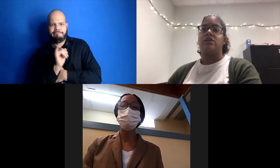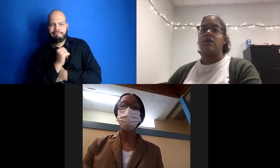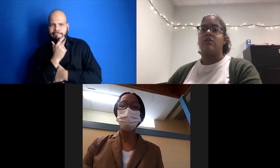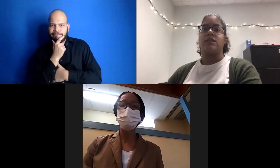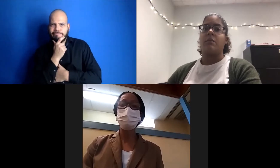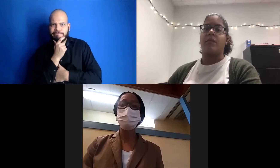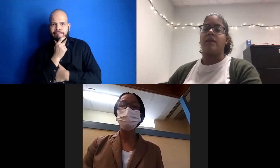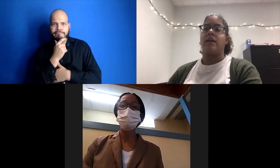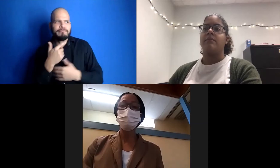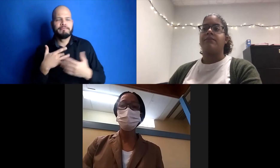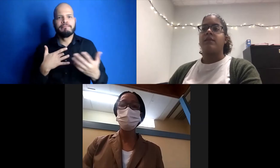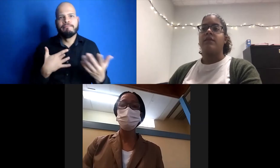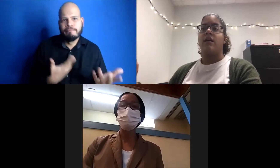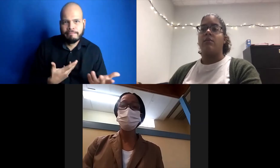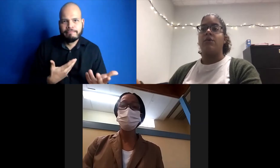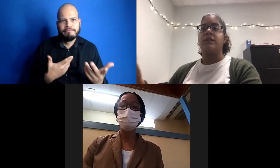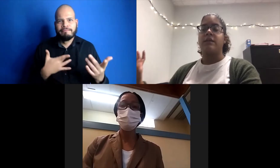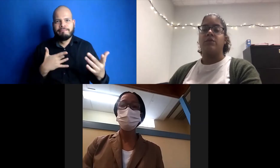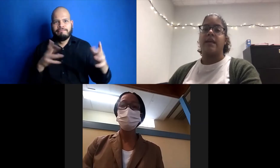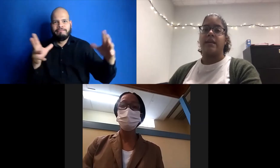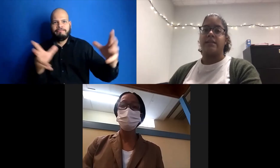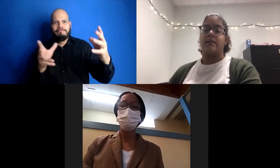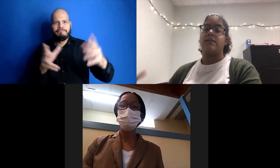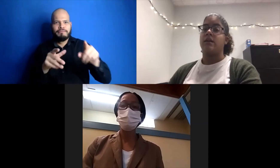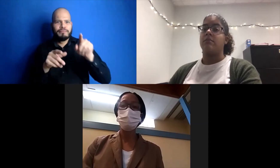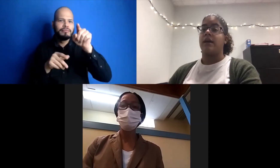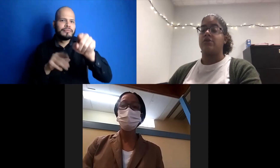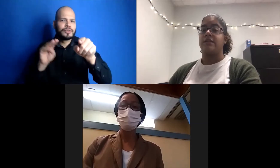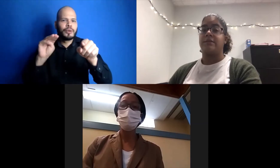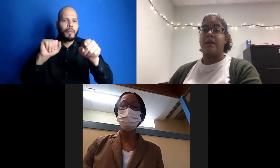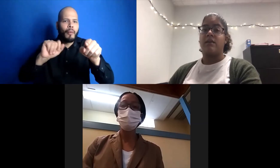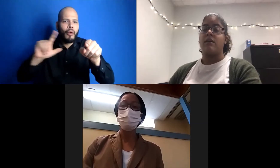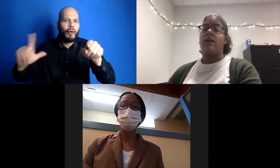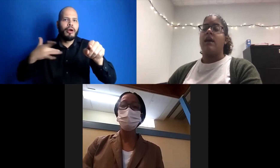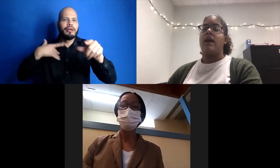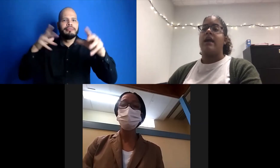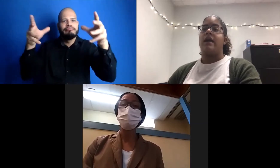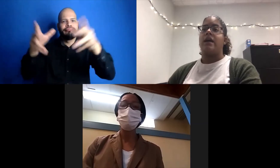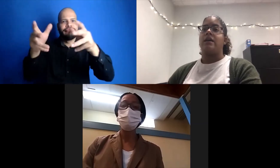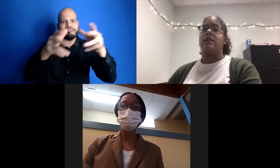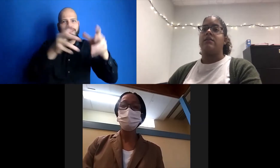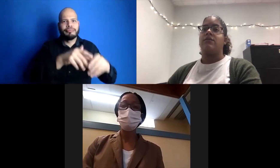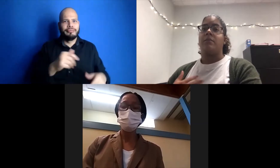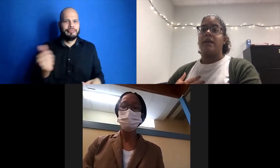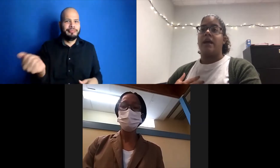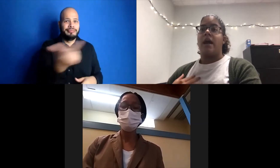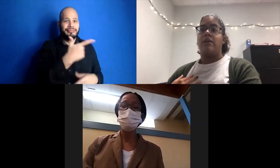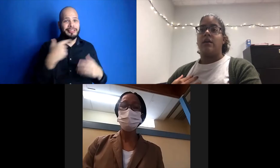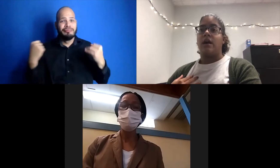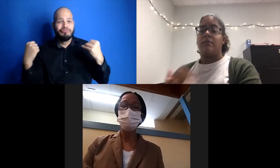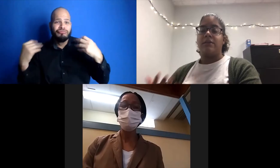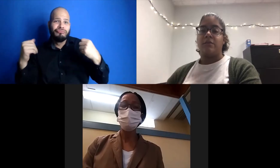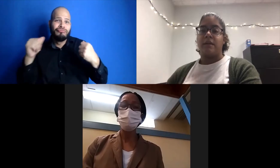other something like they all most of them use ASL some actually speak and for me I I'm intermediate